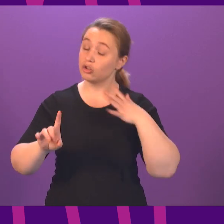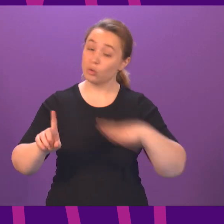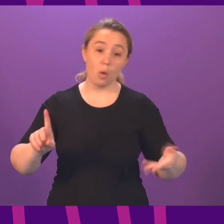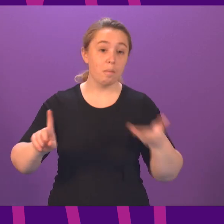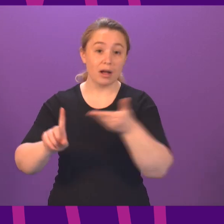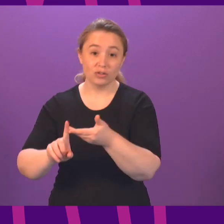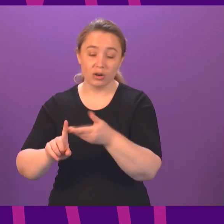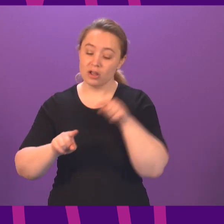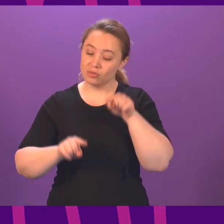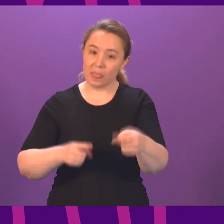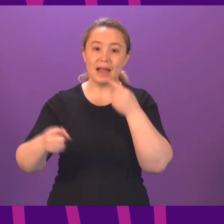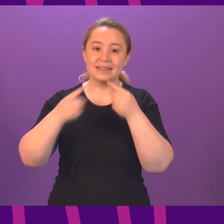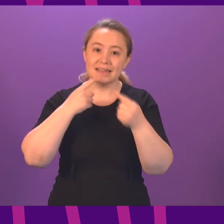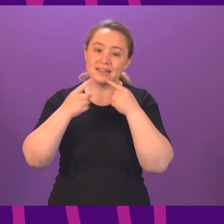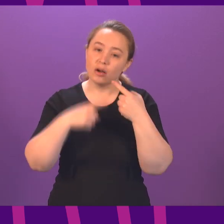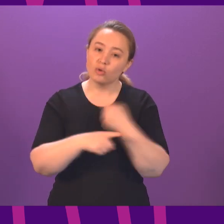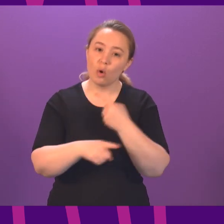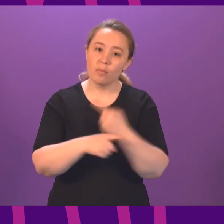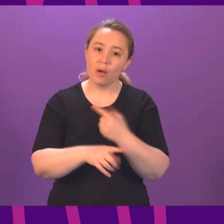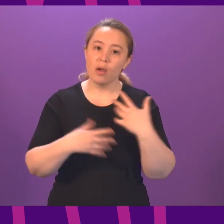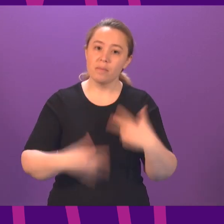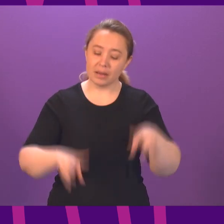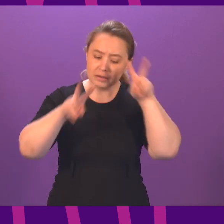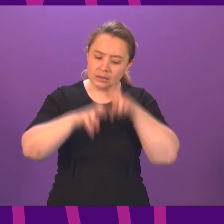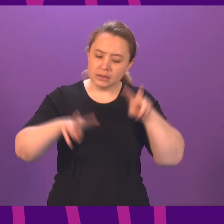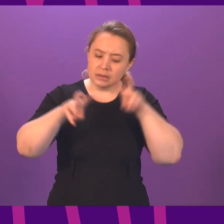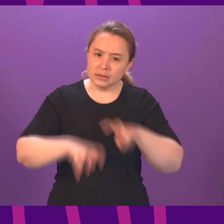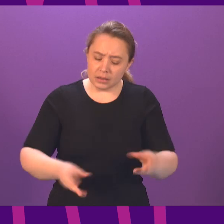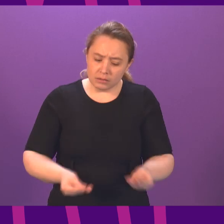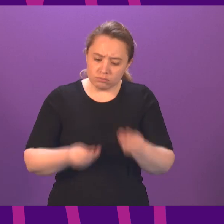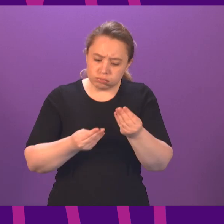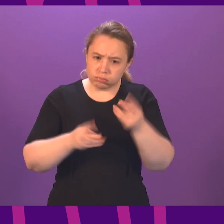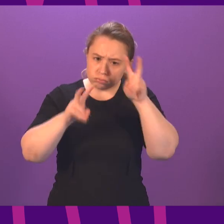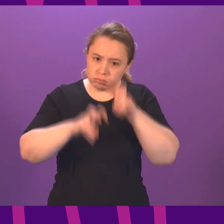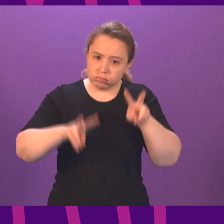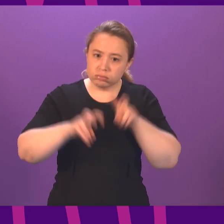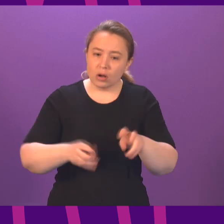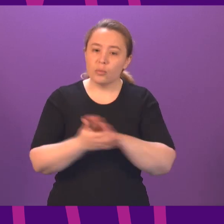the member refers to is looked at very closely so that teams on the ground know whether there